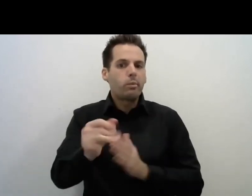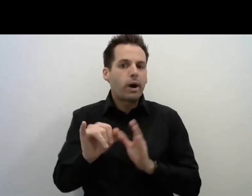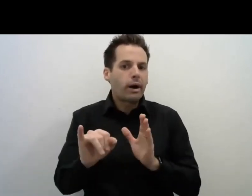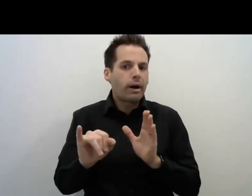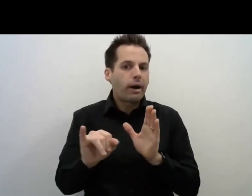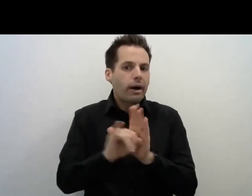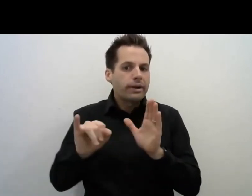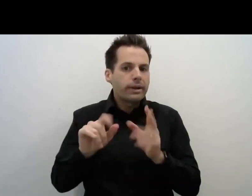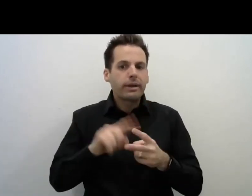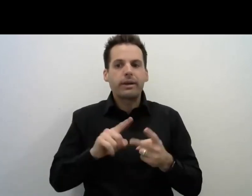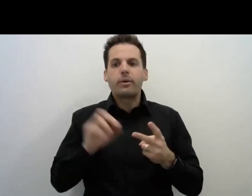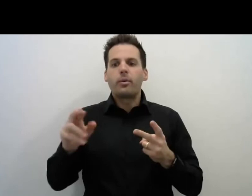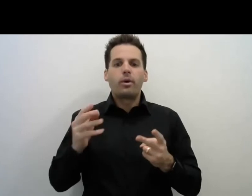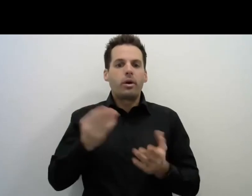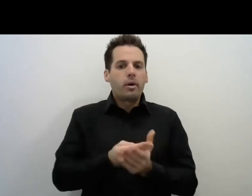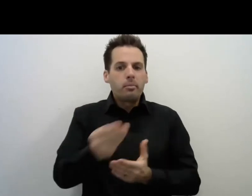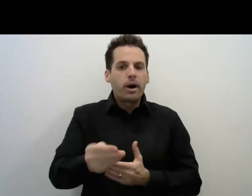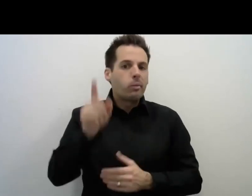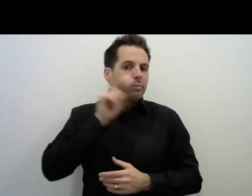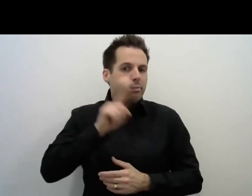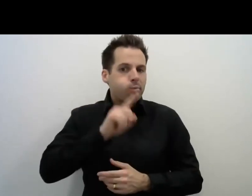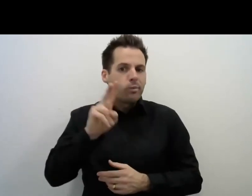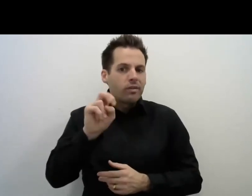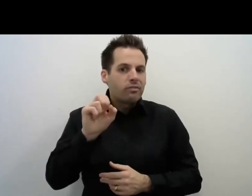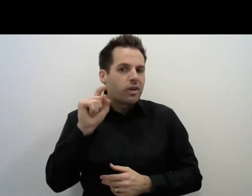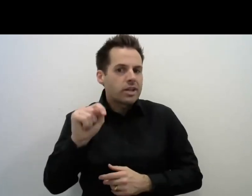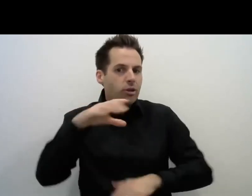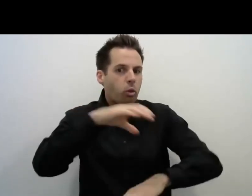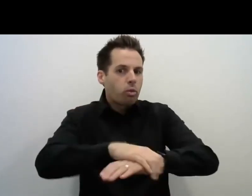vests and so on that says that they have a service animal a service dog